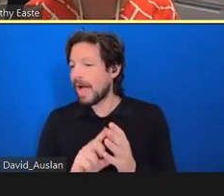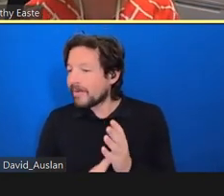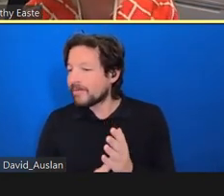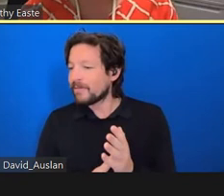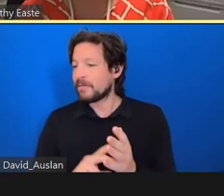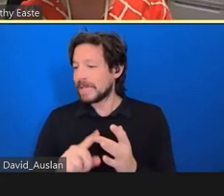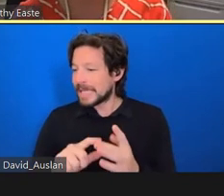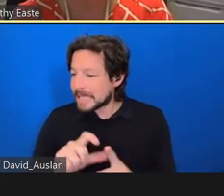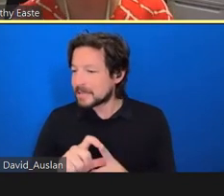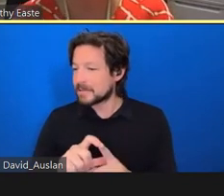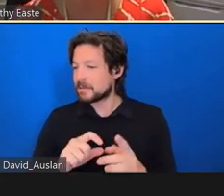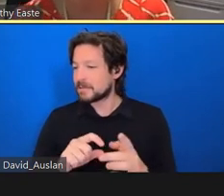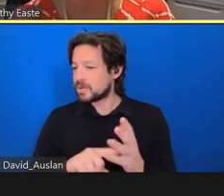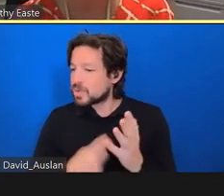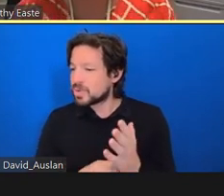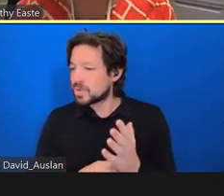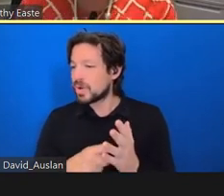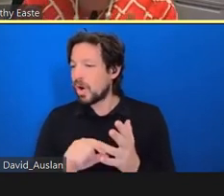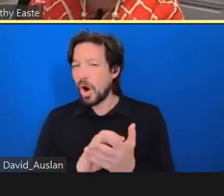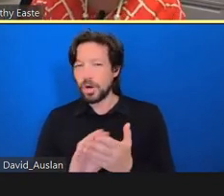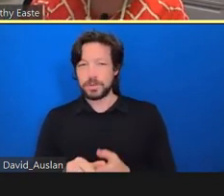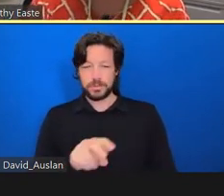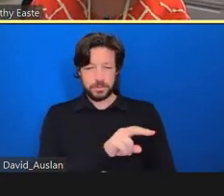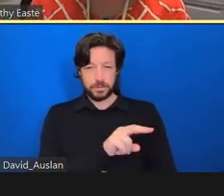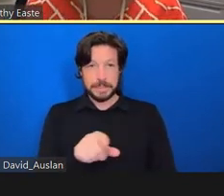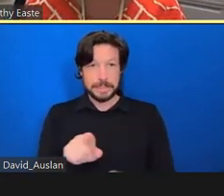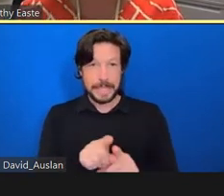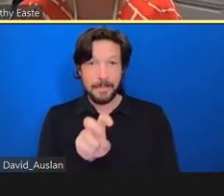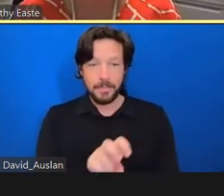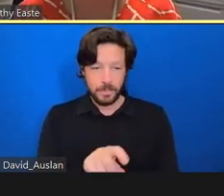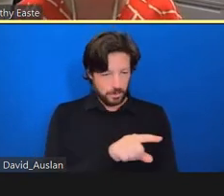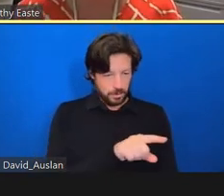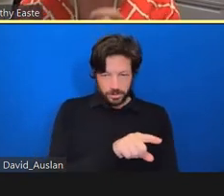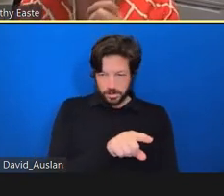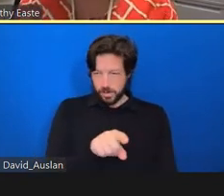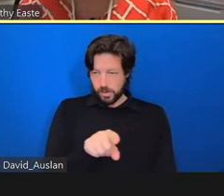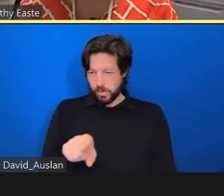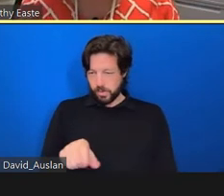you work it out? That's what lipreading is like. In a whole sentence, that's what I might pick up,